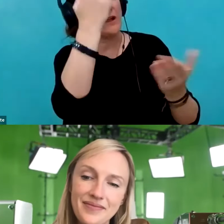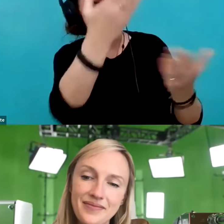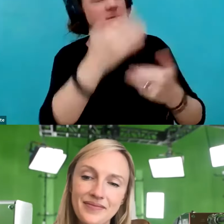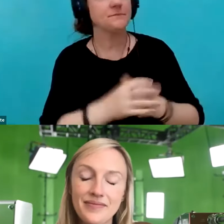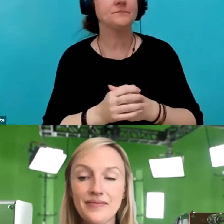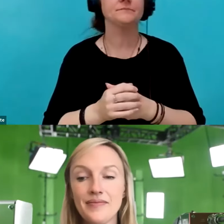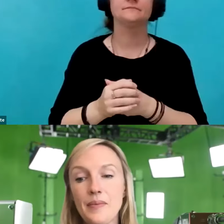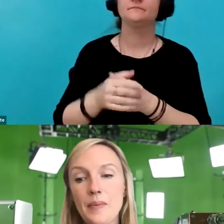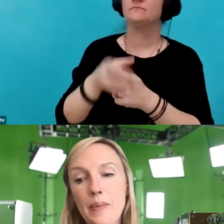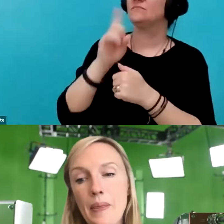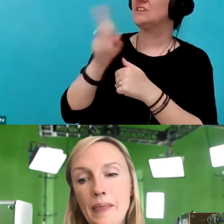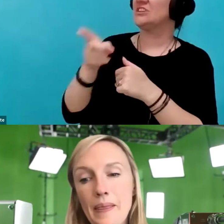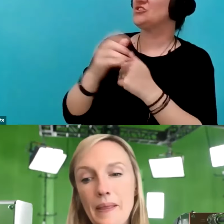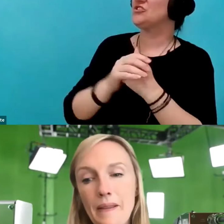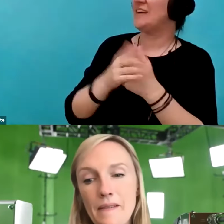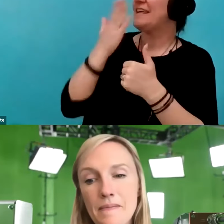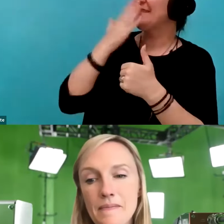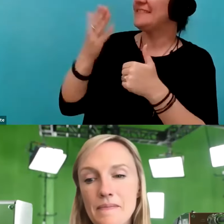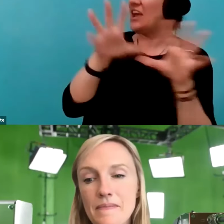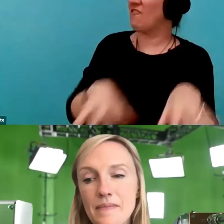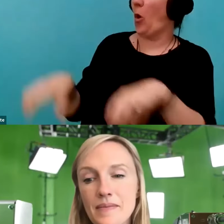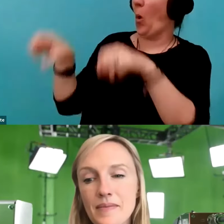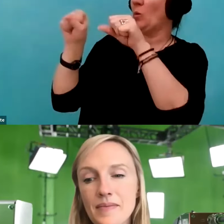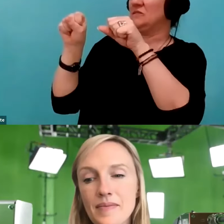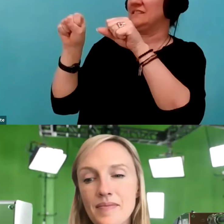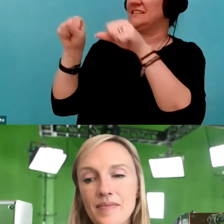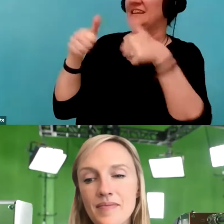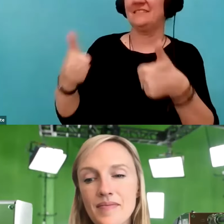Joanna Popper: Thanks for hosting this is this is great. And so glad that you